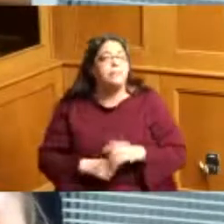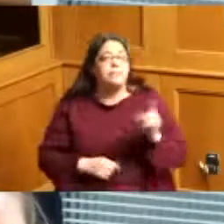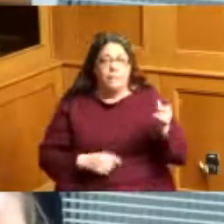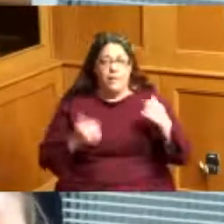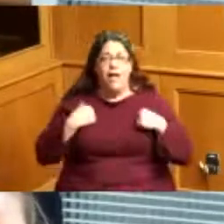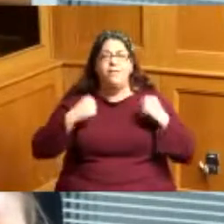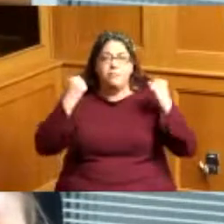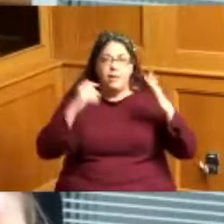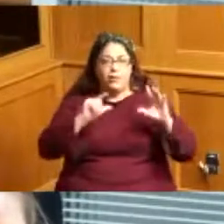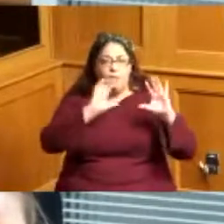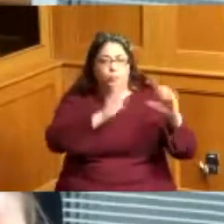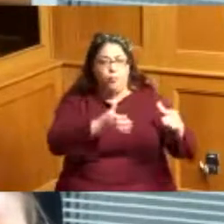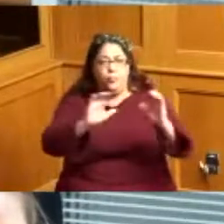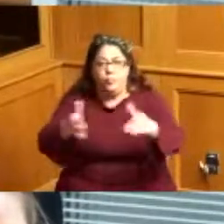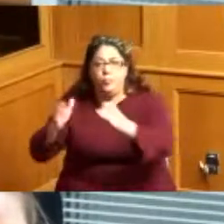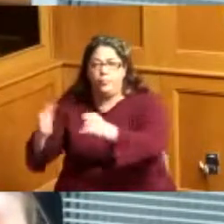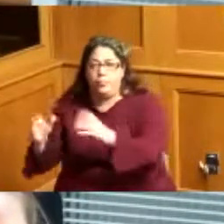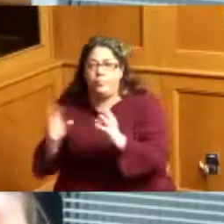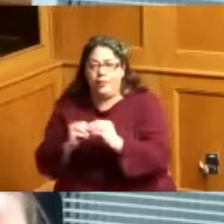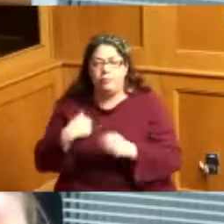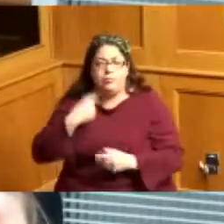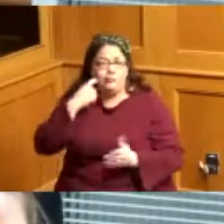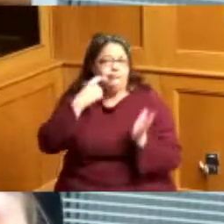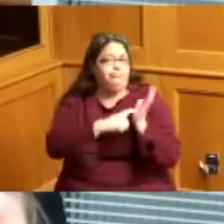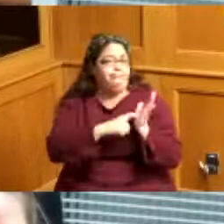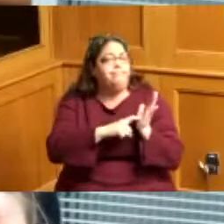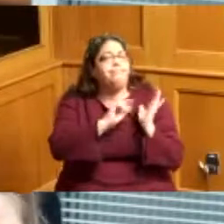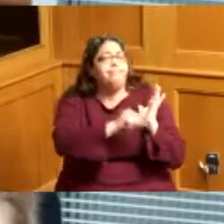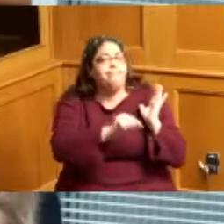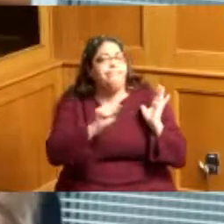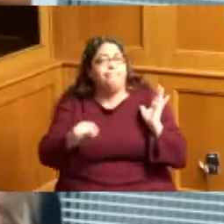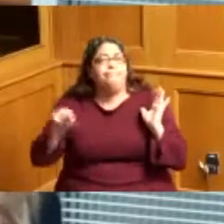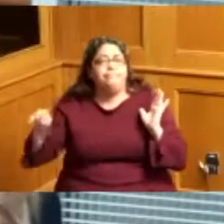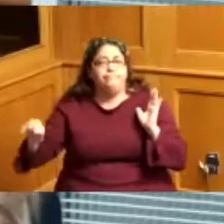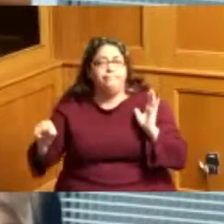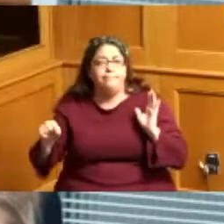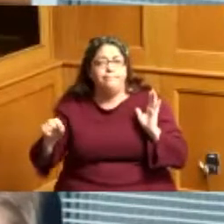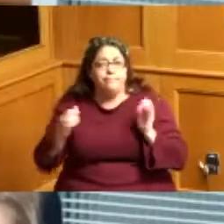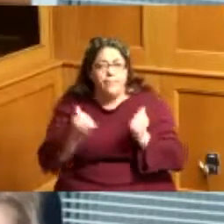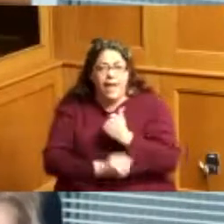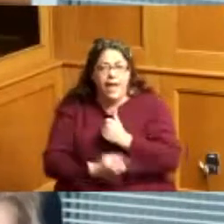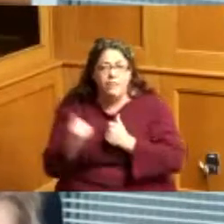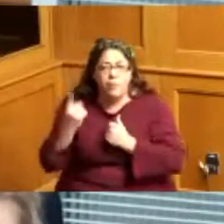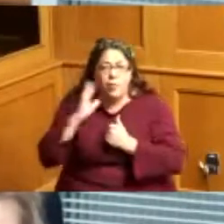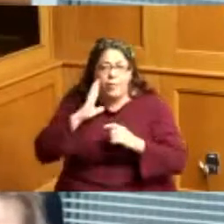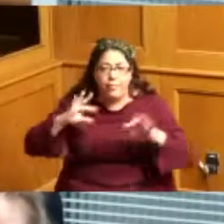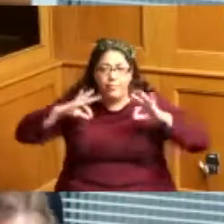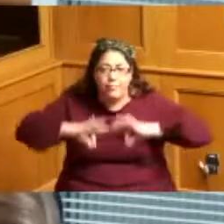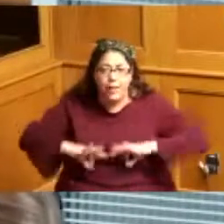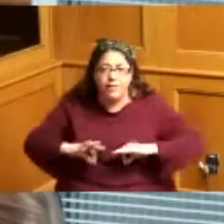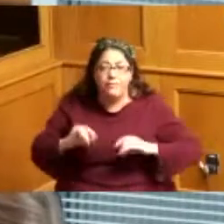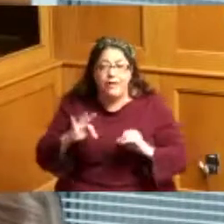we've we've recognized that there everyone would benefit from more participation so we've been open